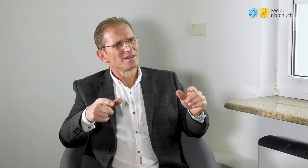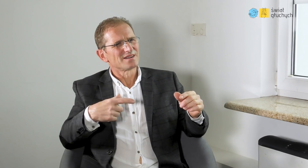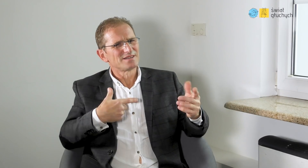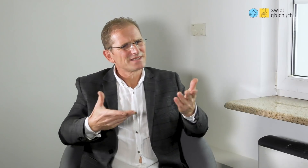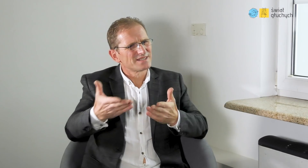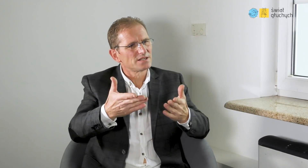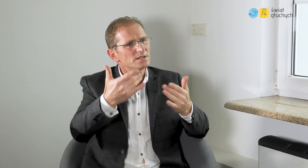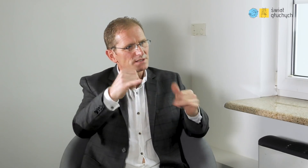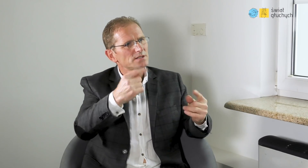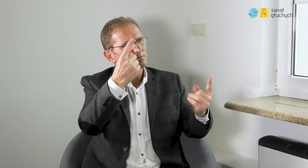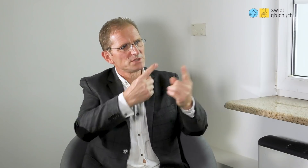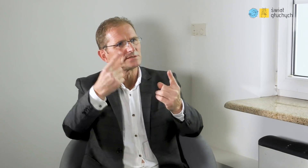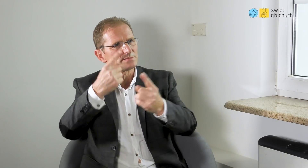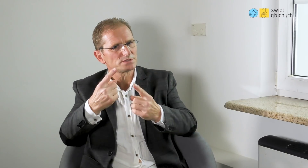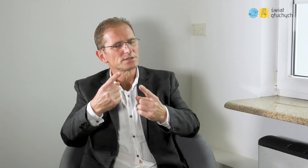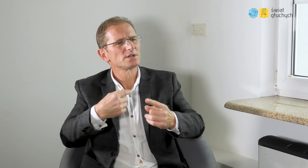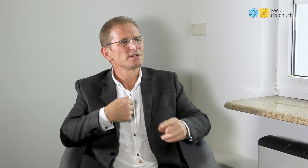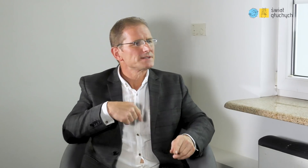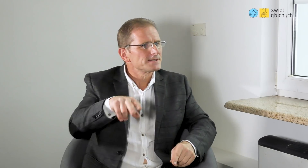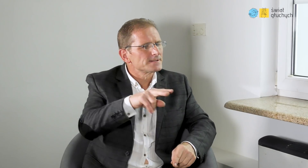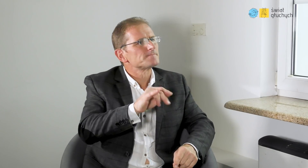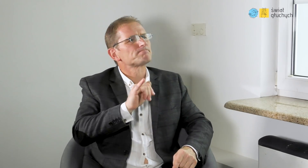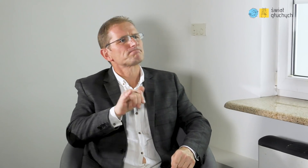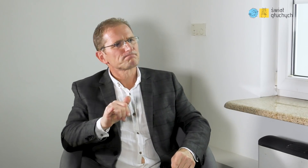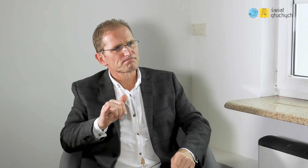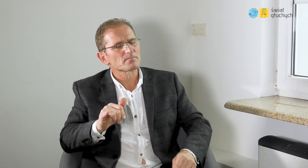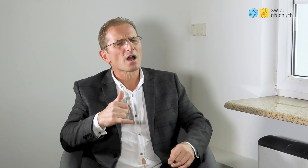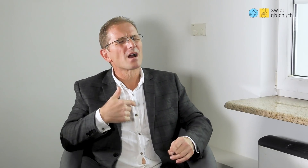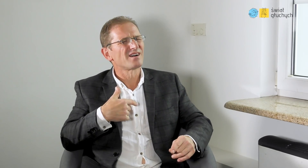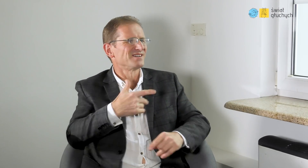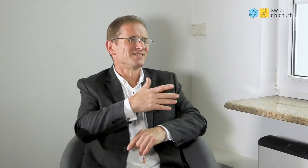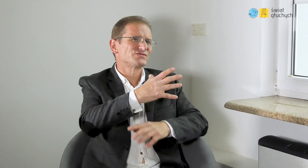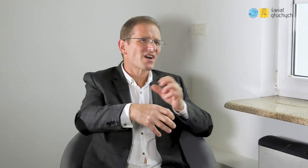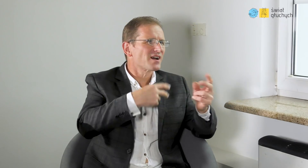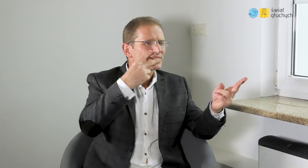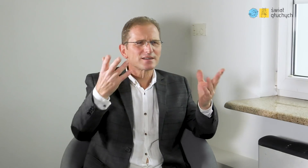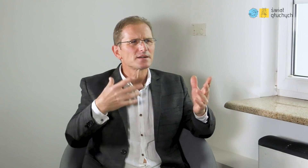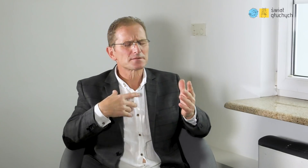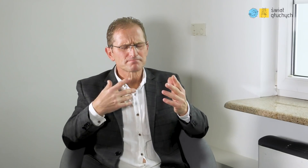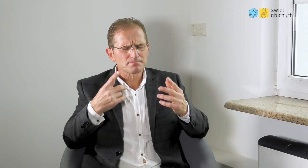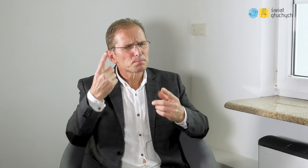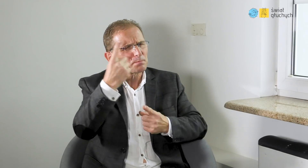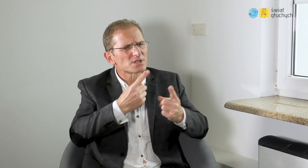I observe, I talk to deaf people.